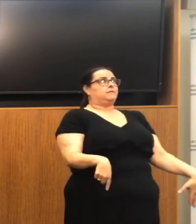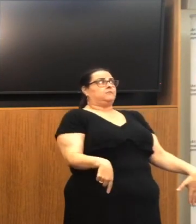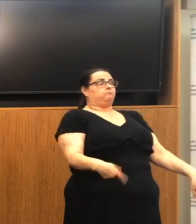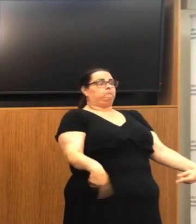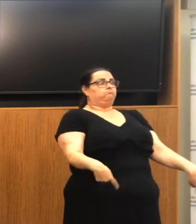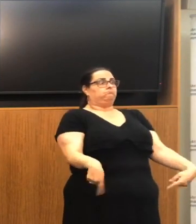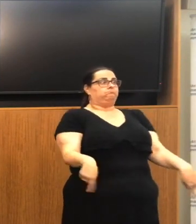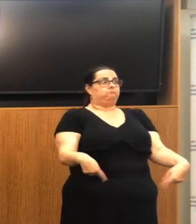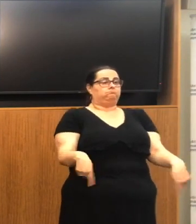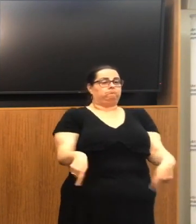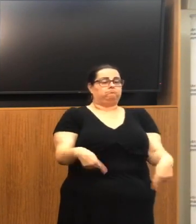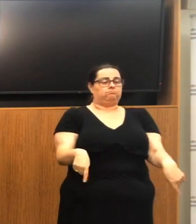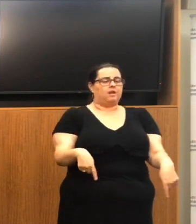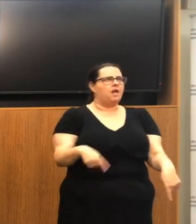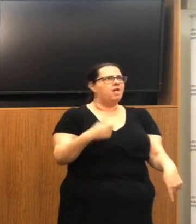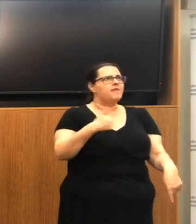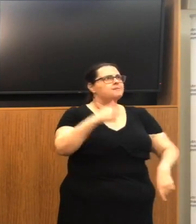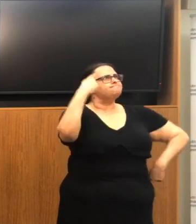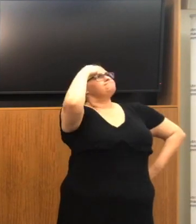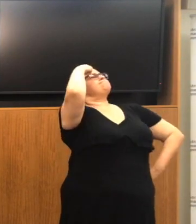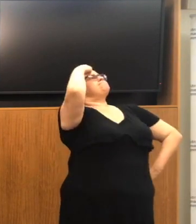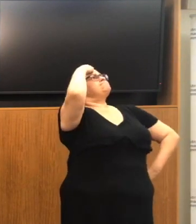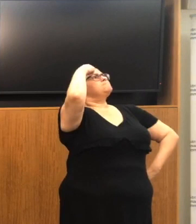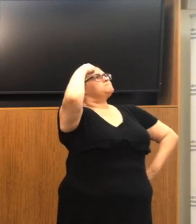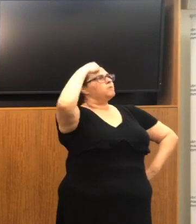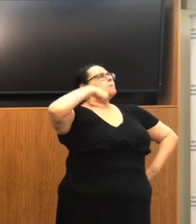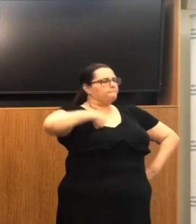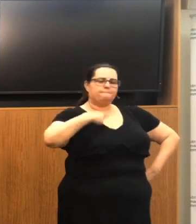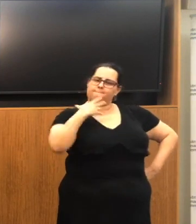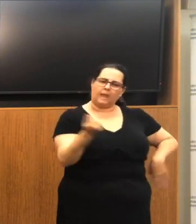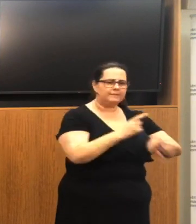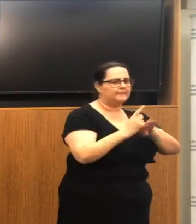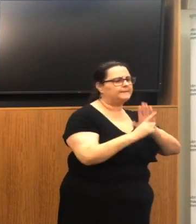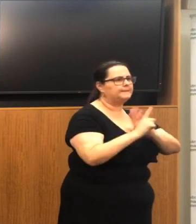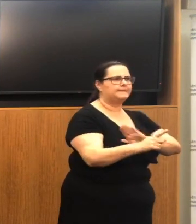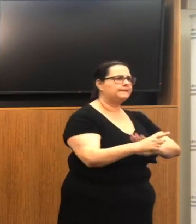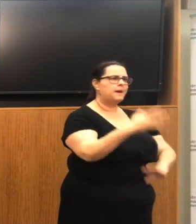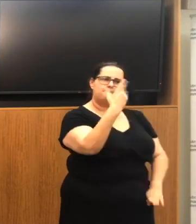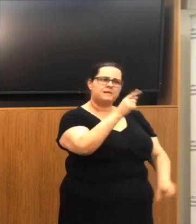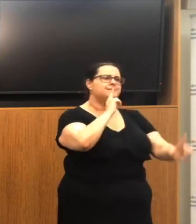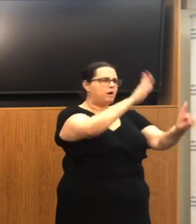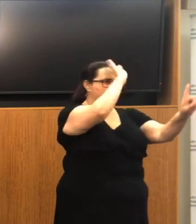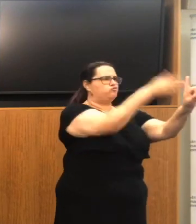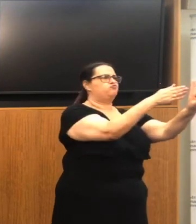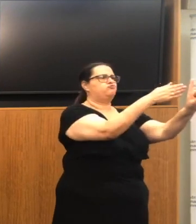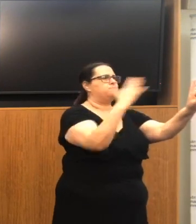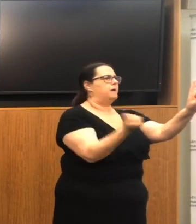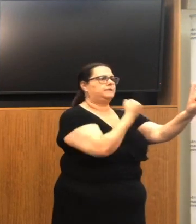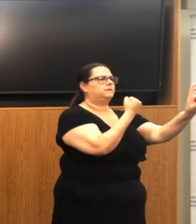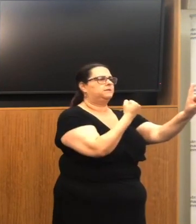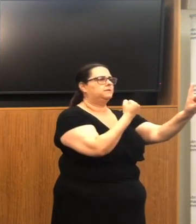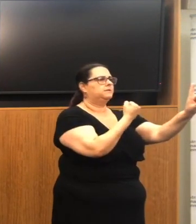you know, if no body's gonna tell the Commissioner what to do, nothing's going to be fixed.